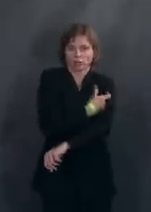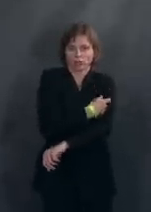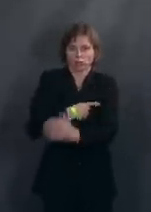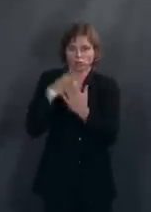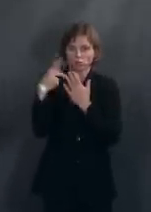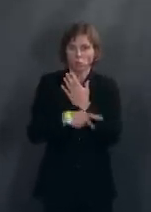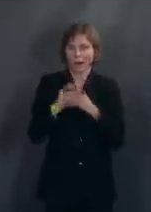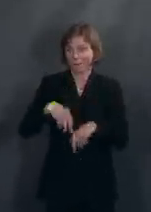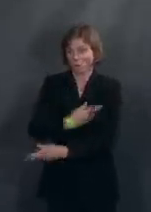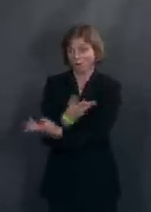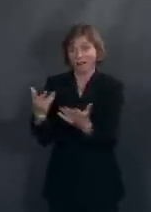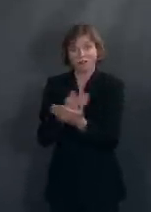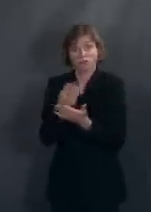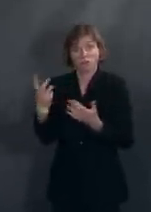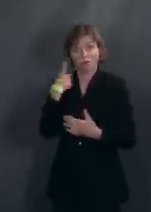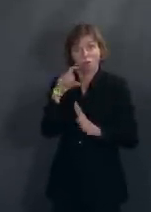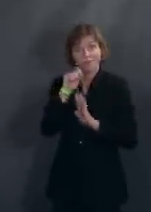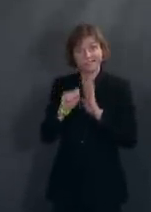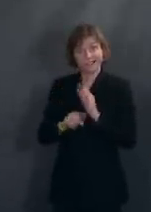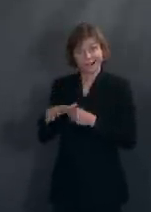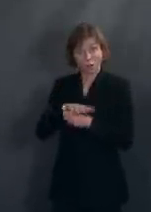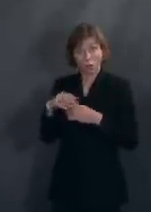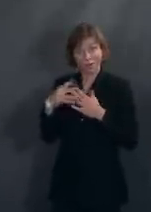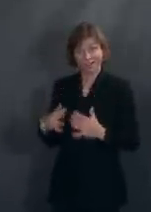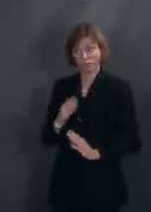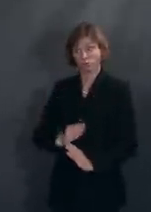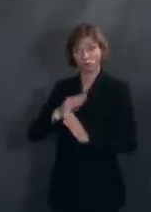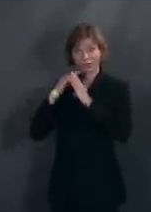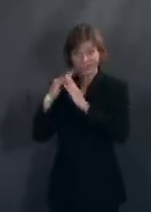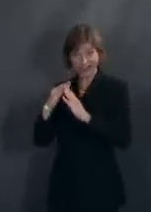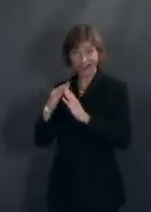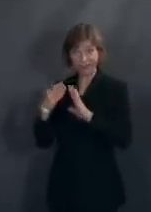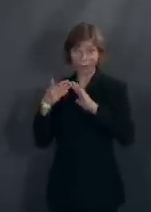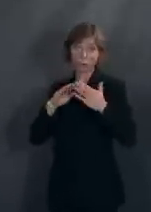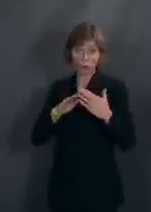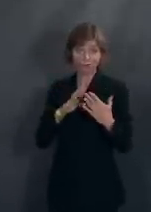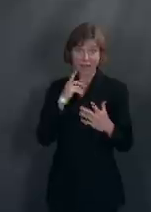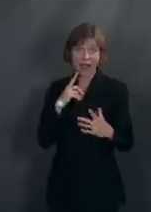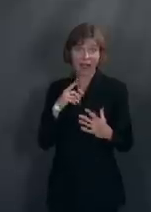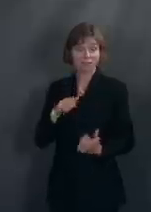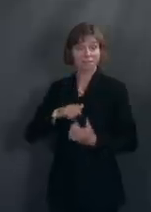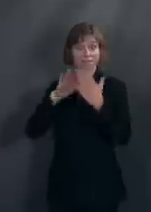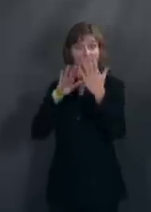need to protect their communities and fight the pandemic. And with that, I'm happy to take a few questions.